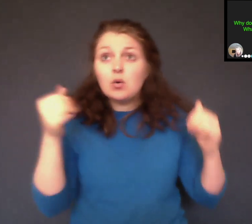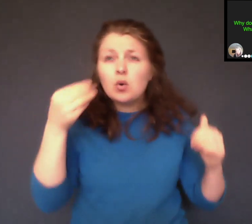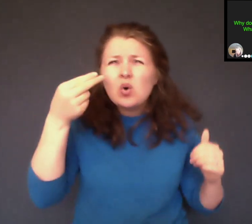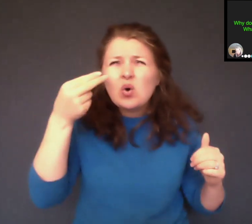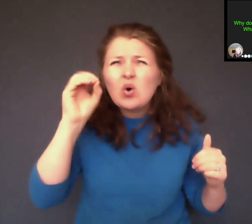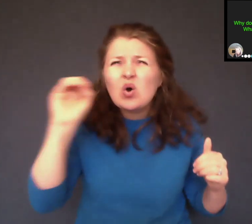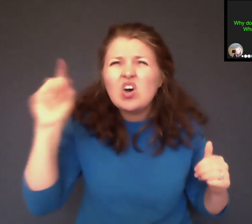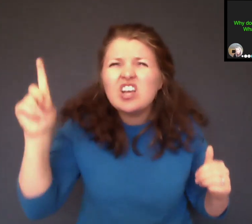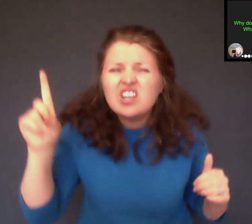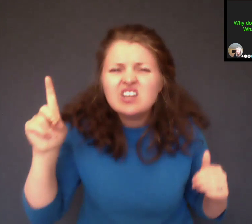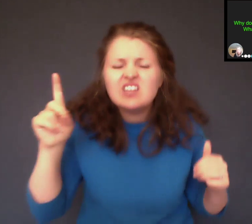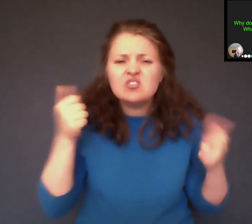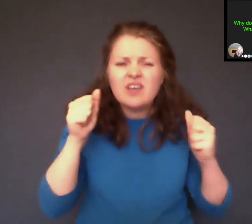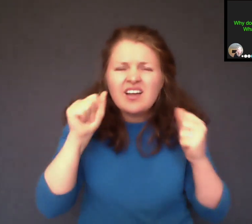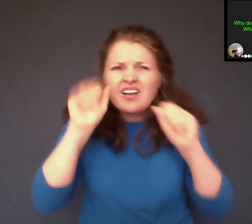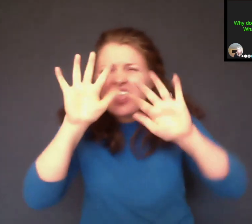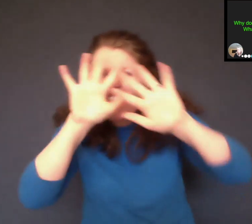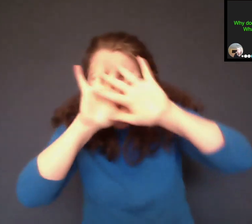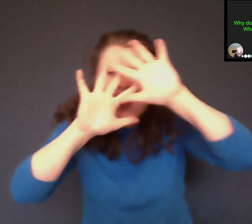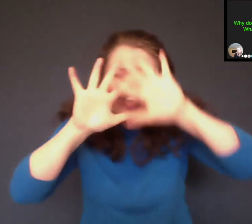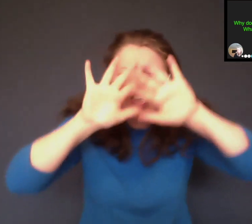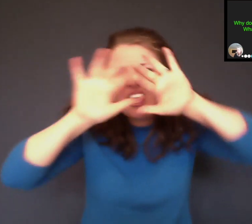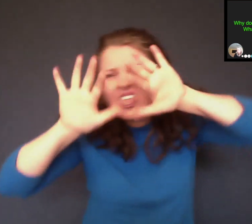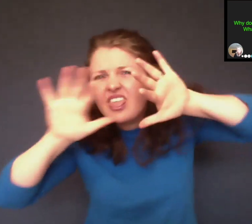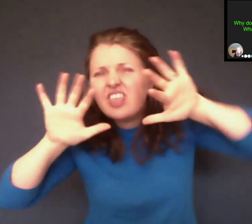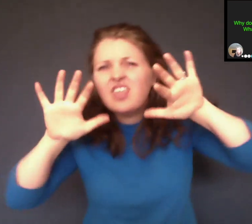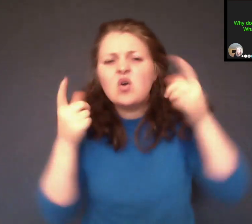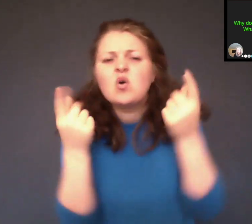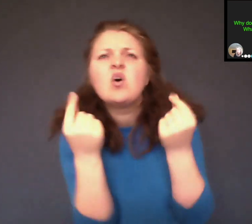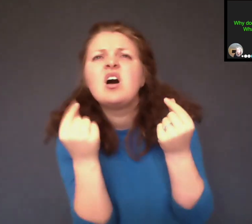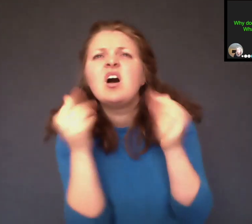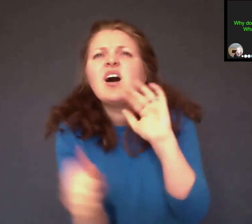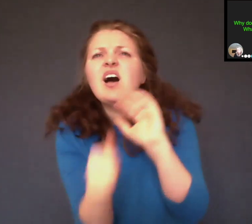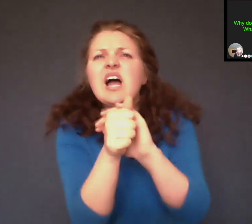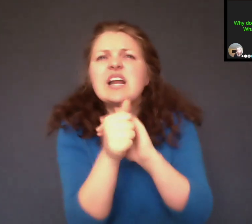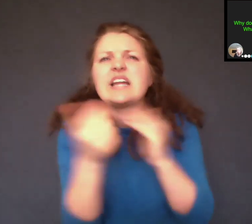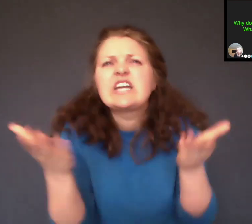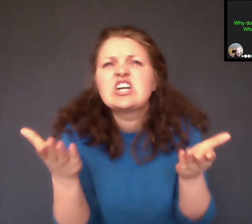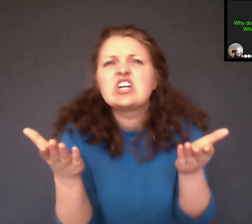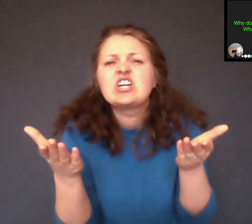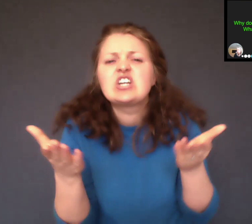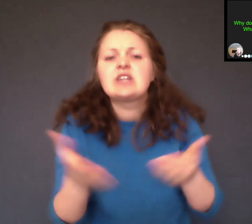to make better sense of the shape in the shadows what are you doing hiding up here he took another